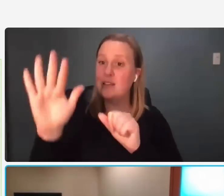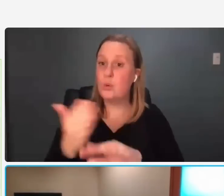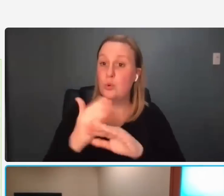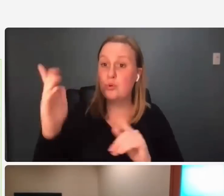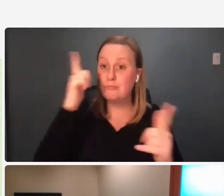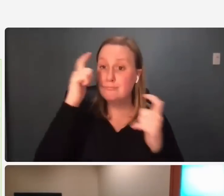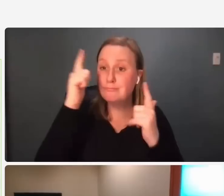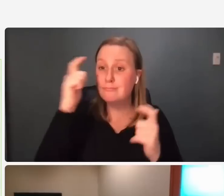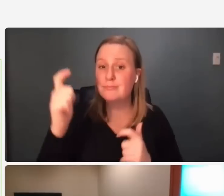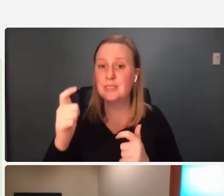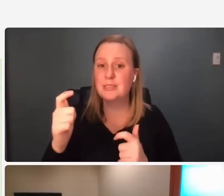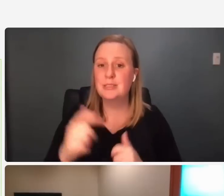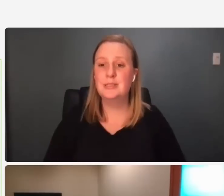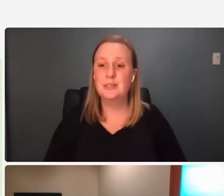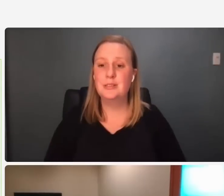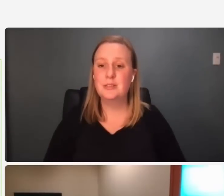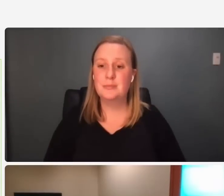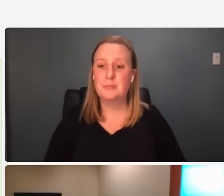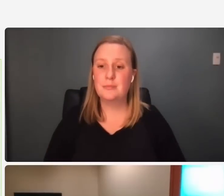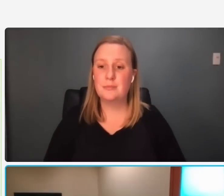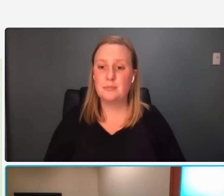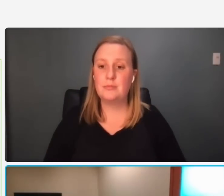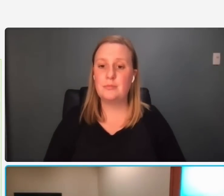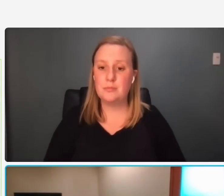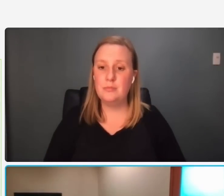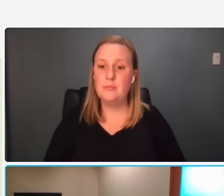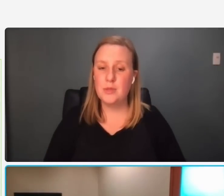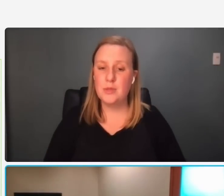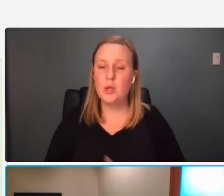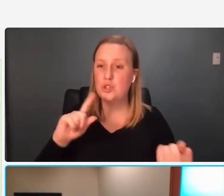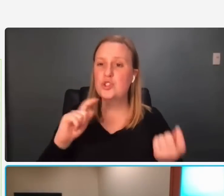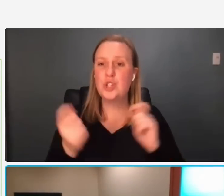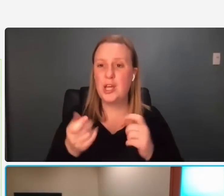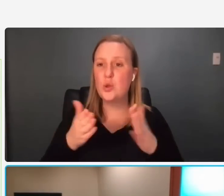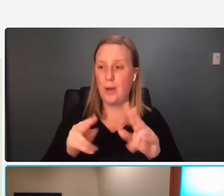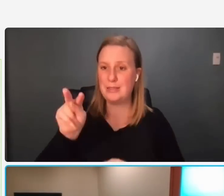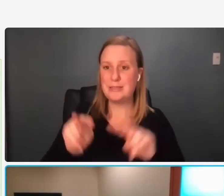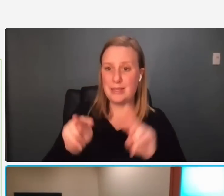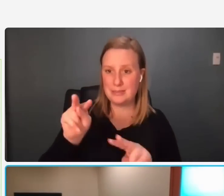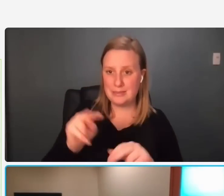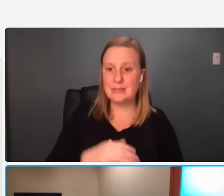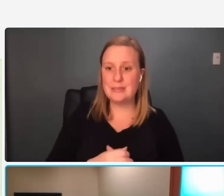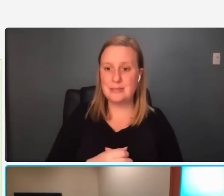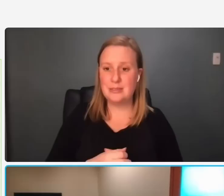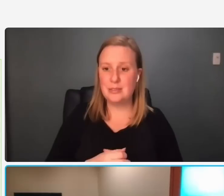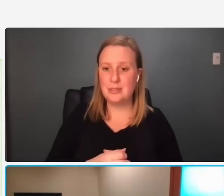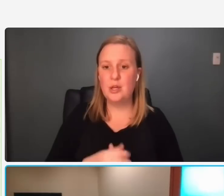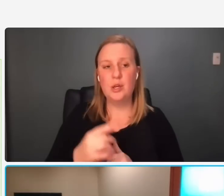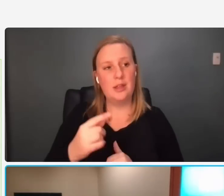An important consideration in designing a new contemporary approach to regulation is seeking to align with other schemes.